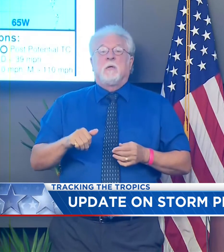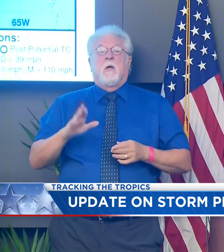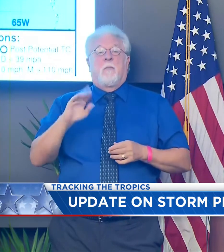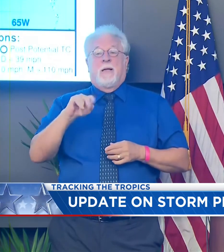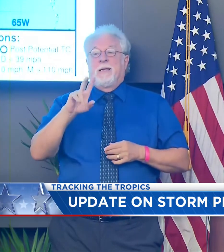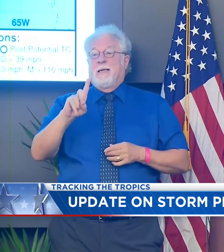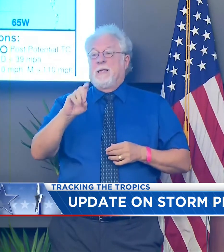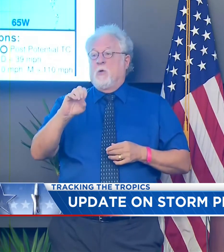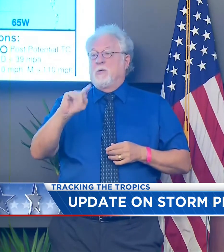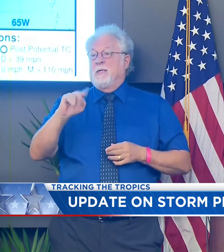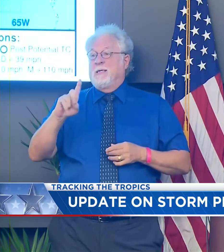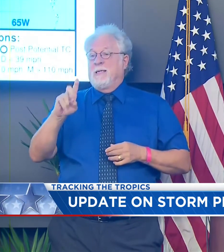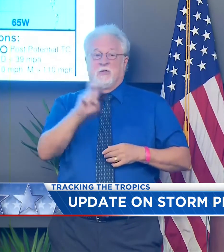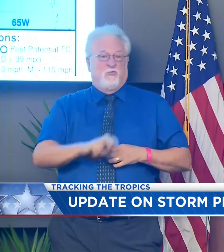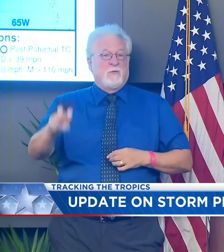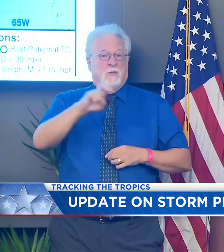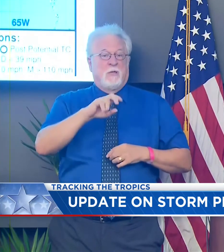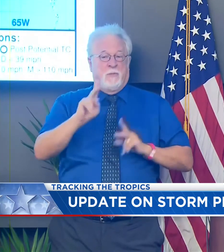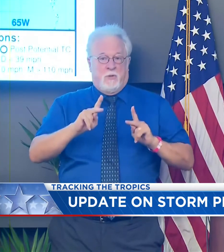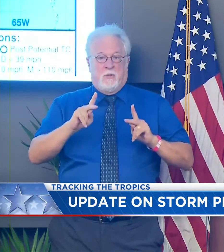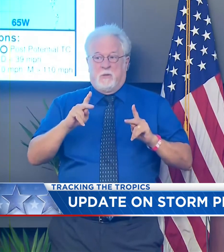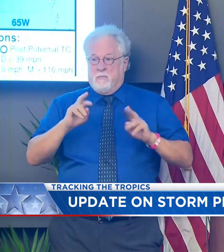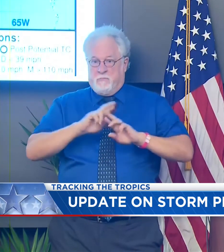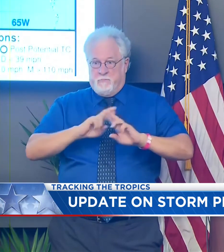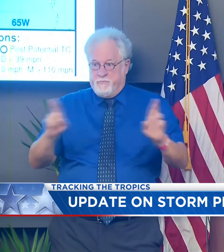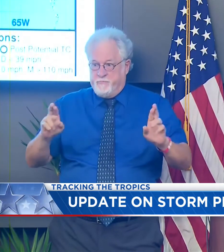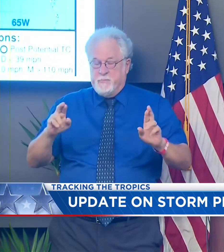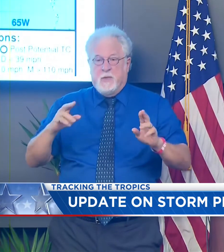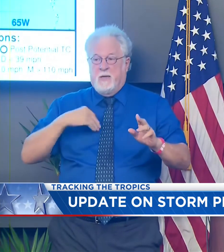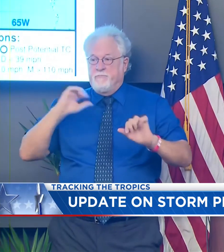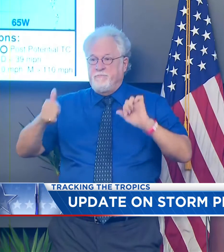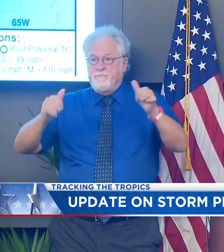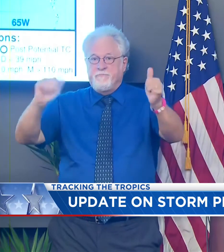CRITERIA, WE'LL MAKE THE REQUEST AND PUT IT INTO MOTION.